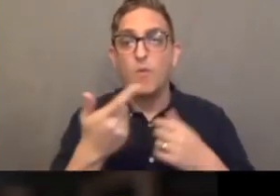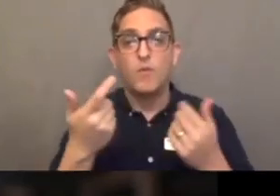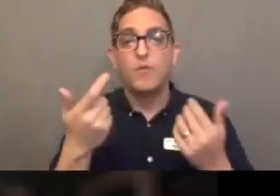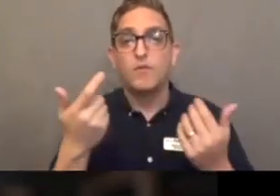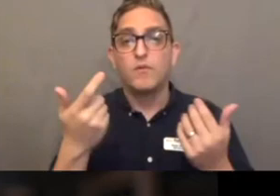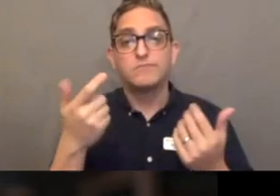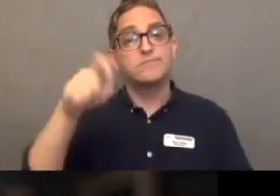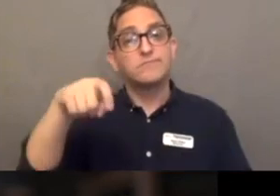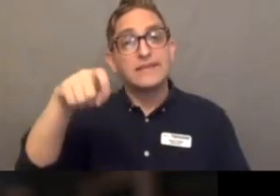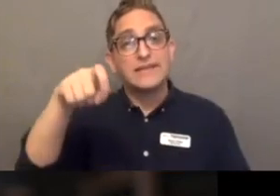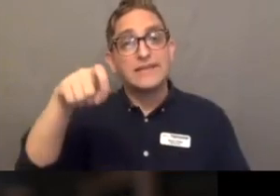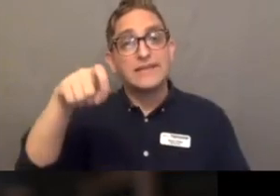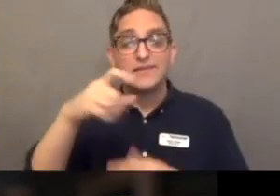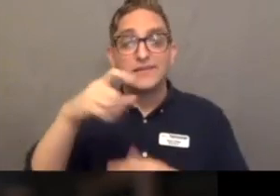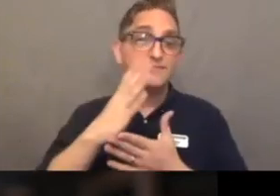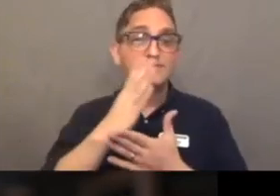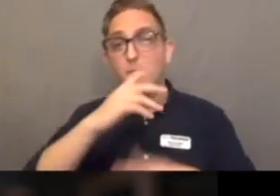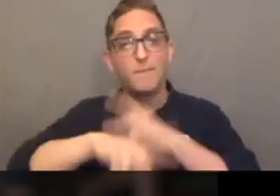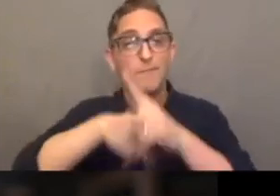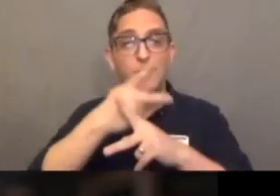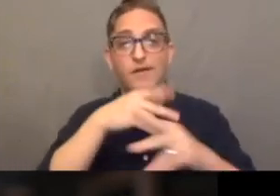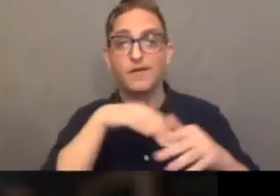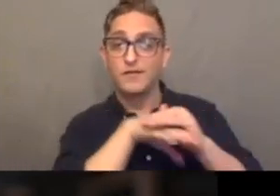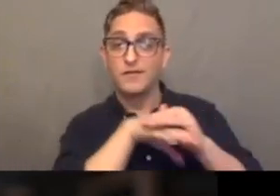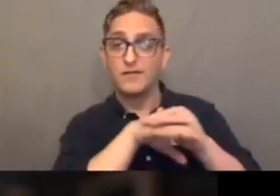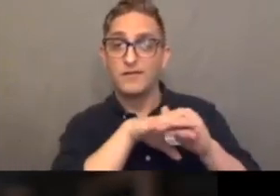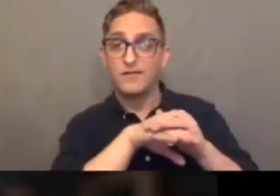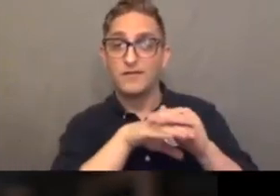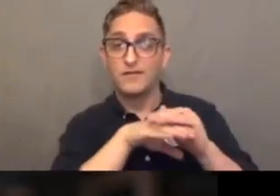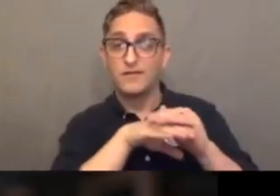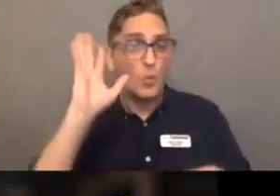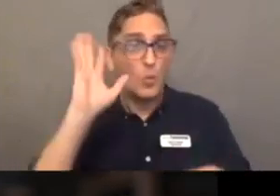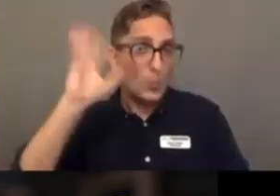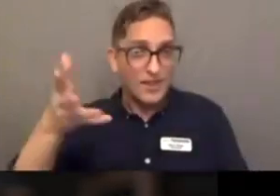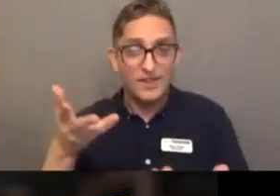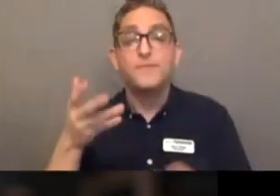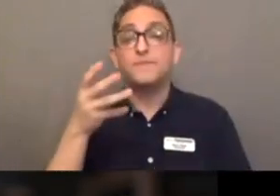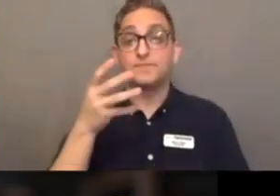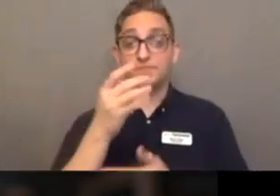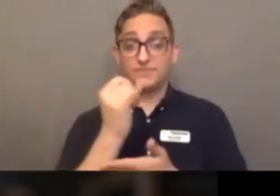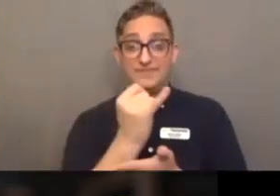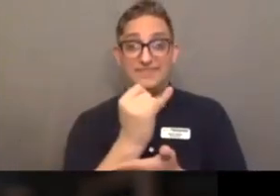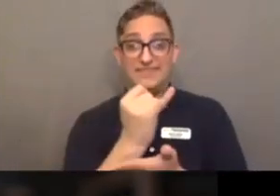some sort of accommodation at some point in your life. And design is there to give us